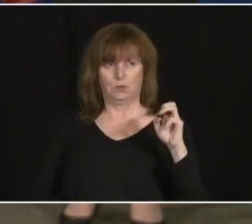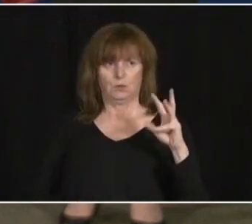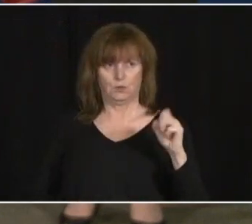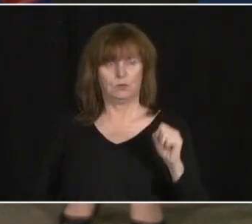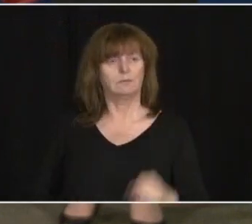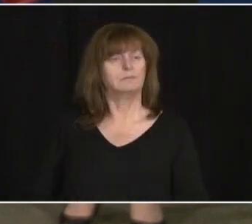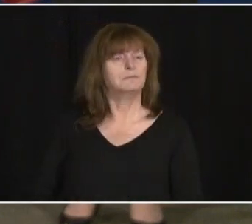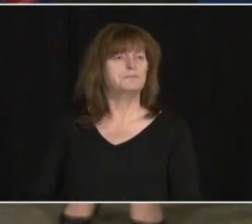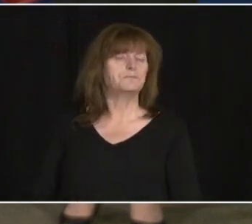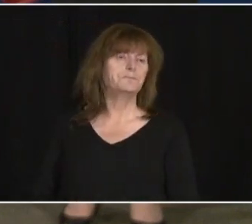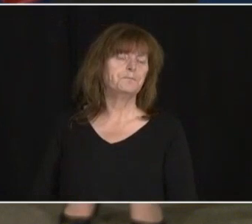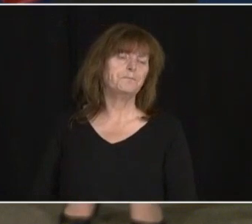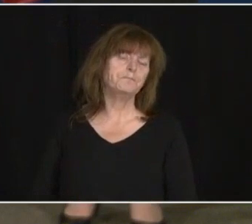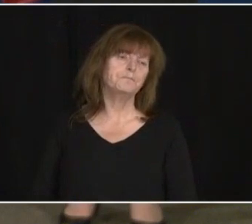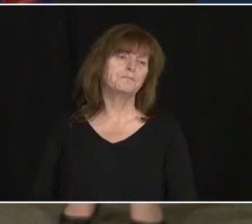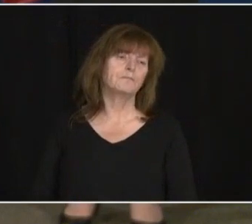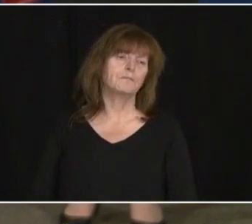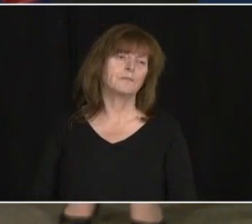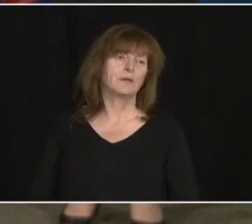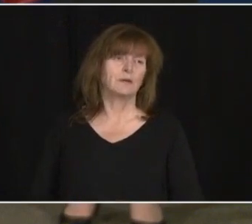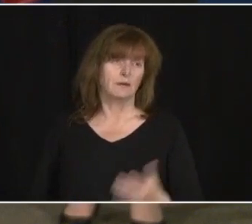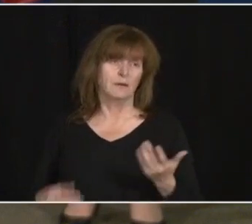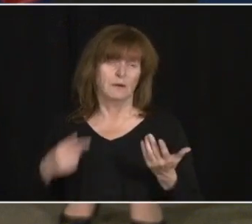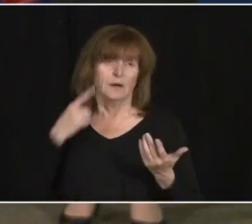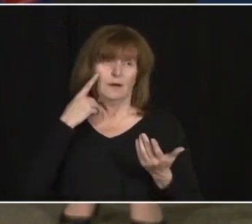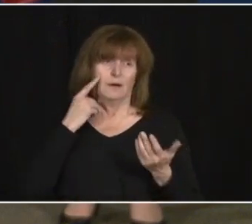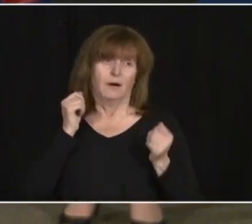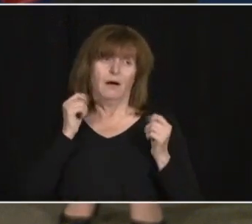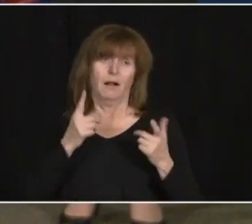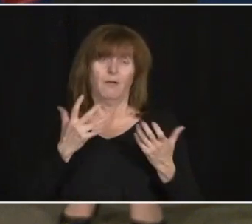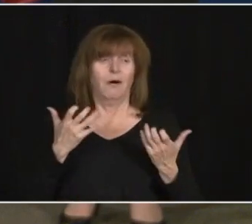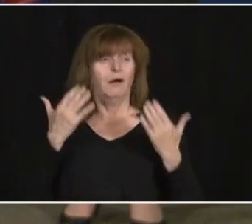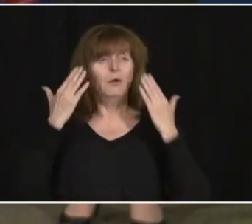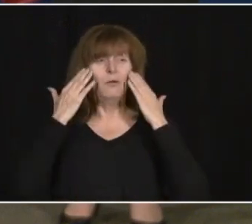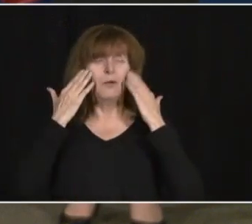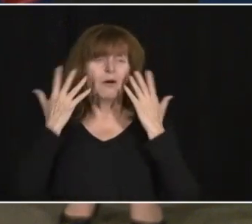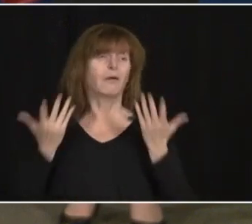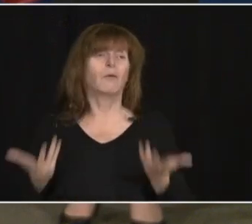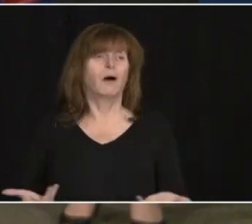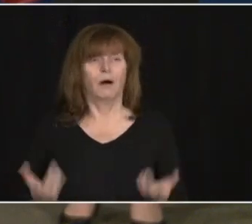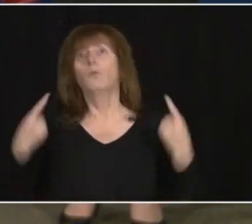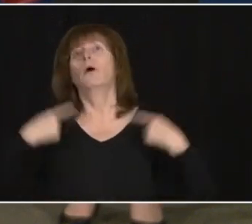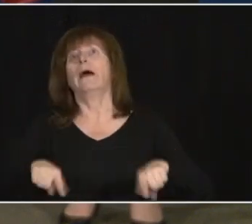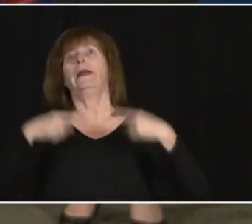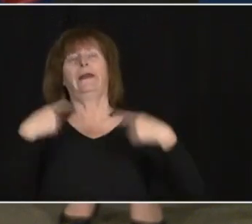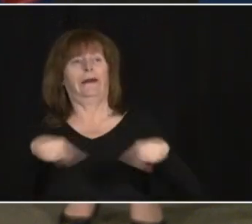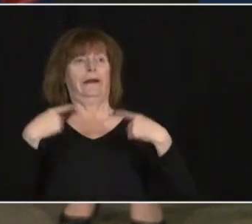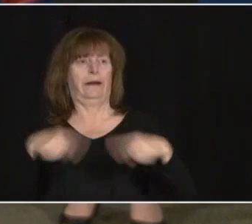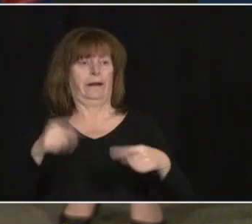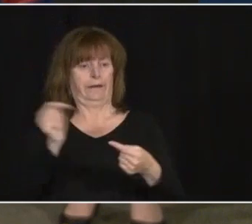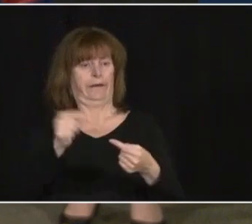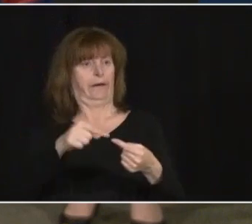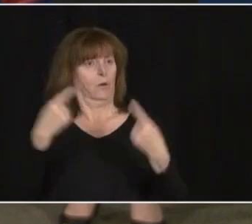Cynthia mulligan from CTV News. Hi, since theia. Question: Hi, premier. I think what people want to